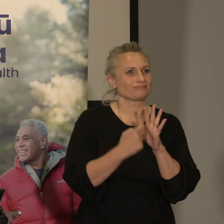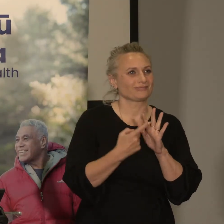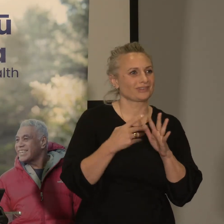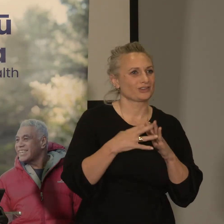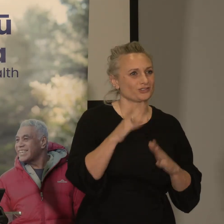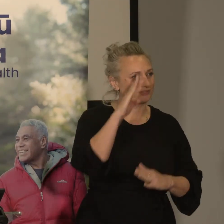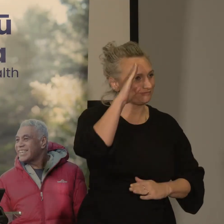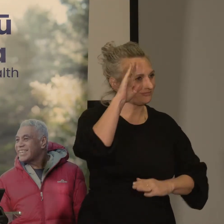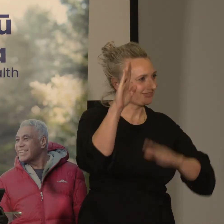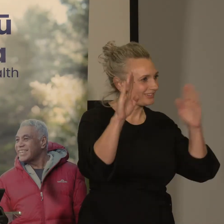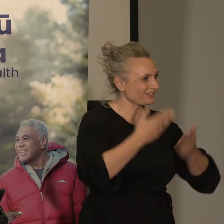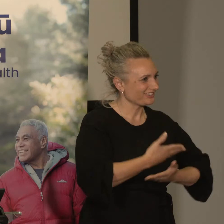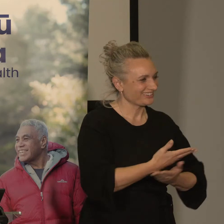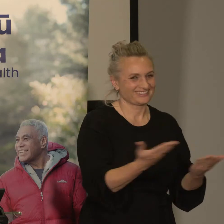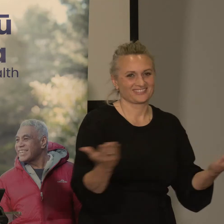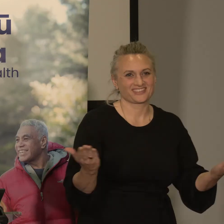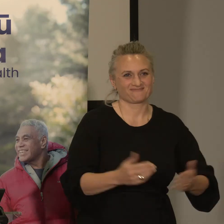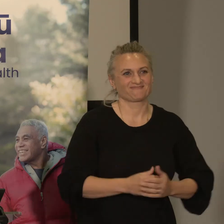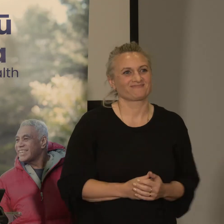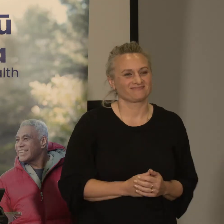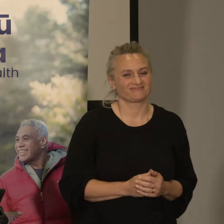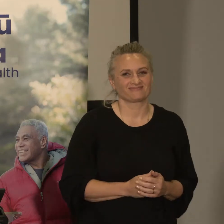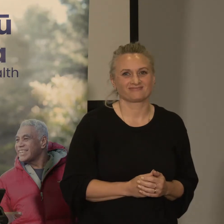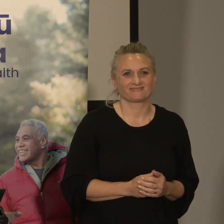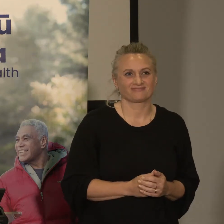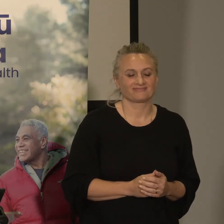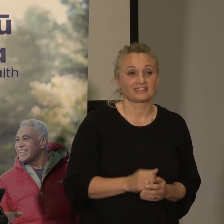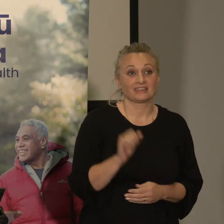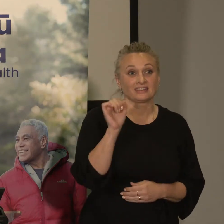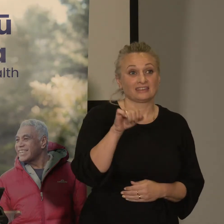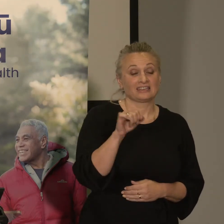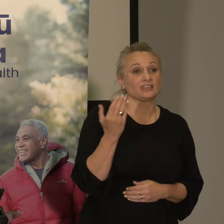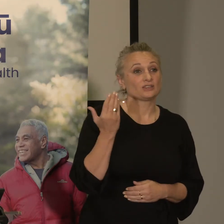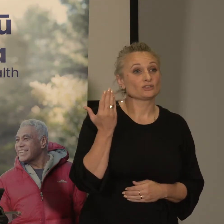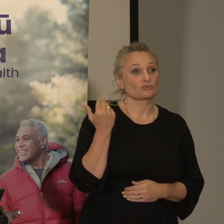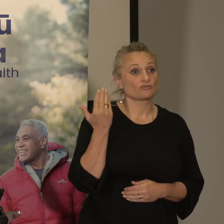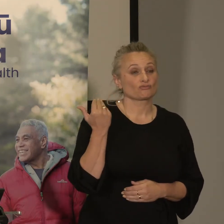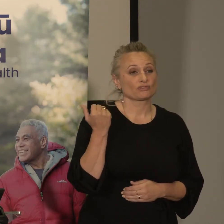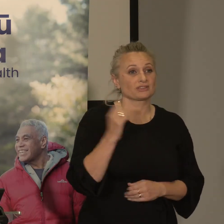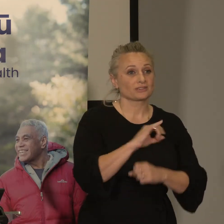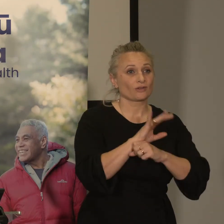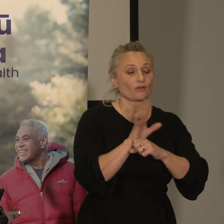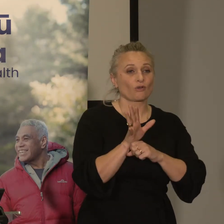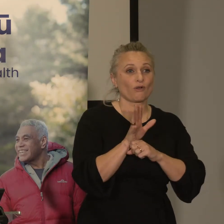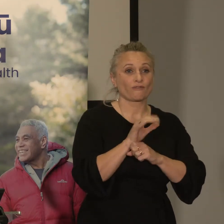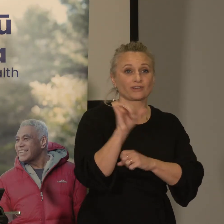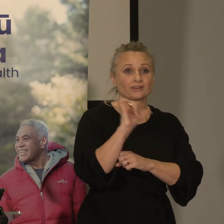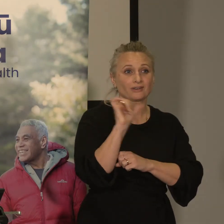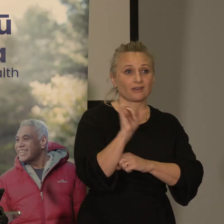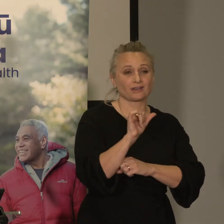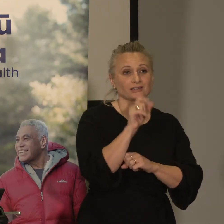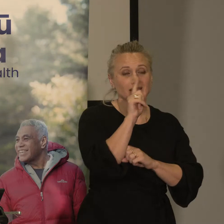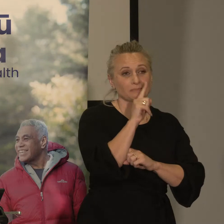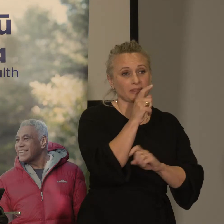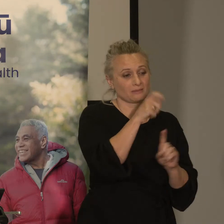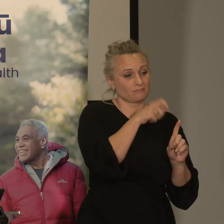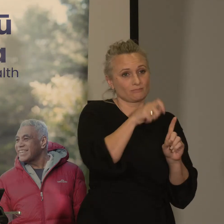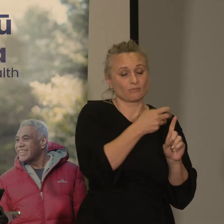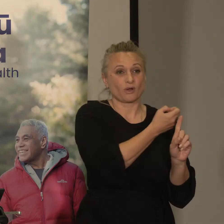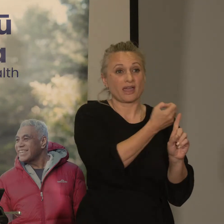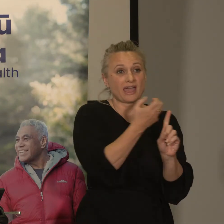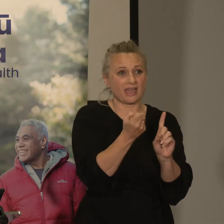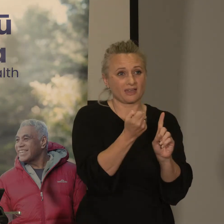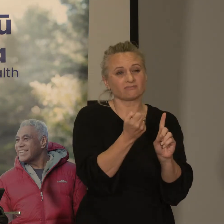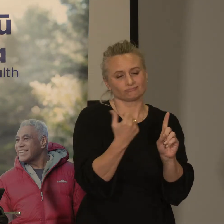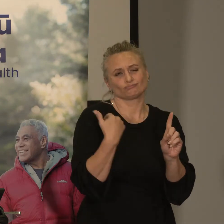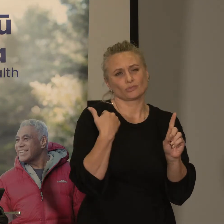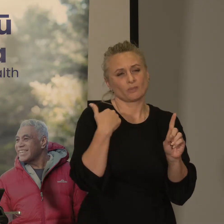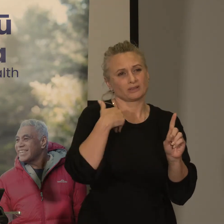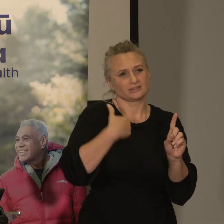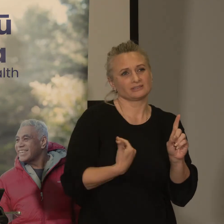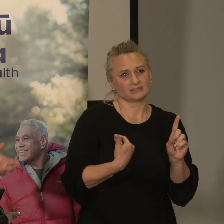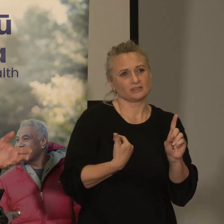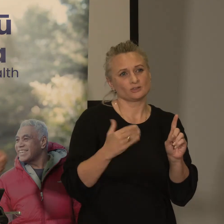koutou katoa.